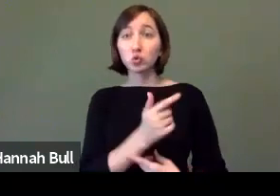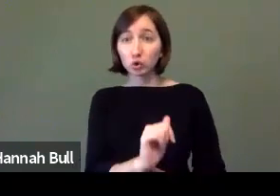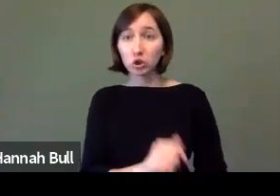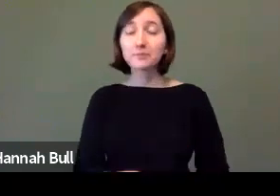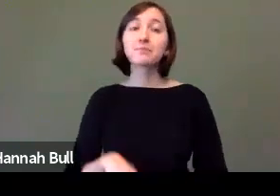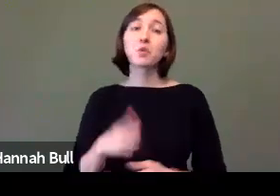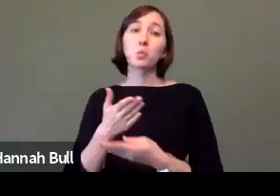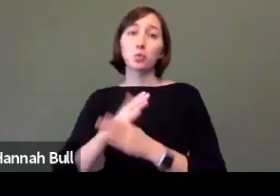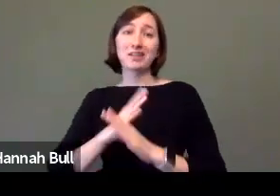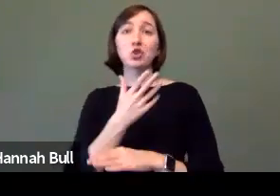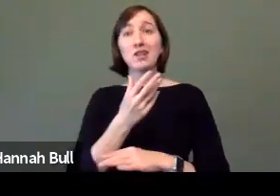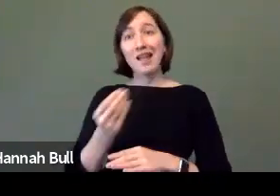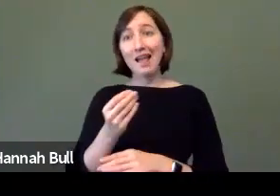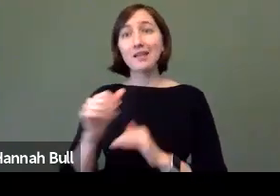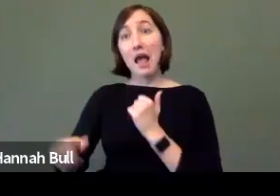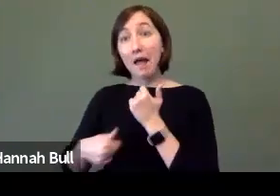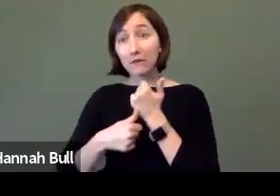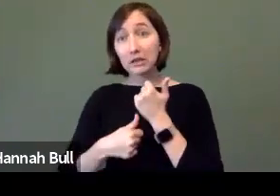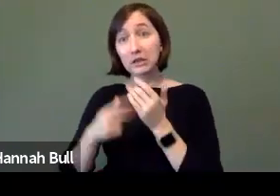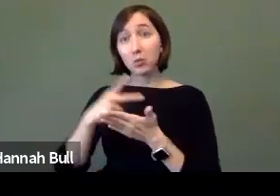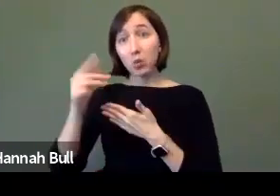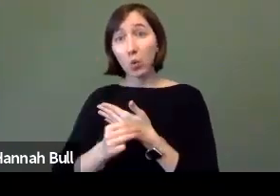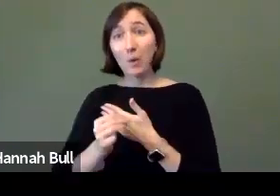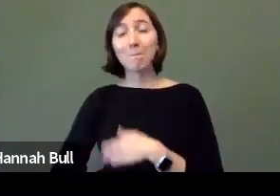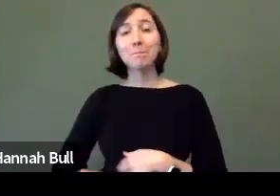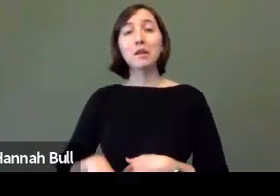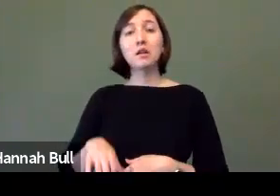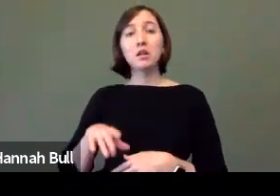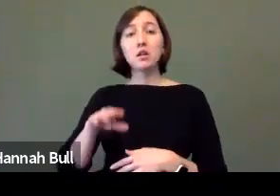Georgia Advocacy Office, Spectrum Support,